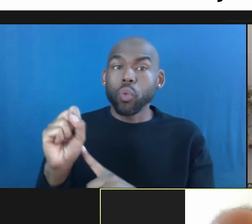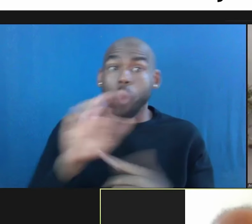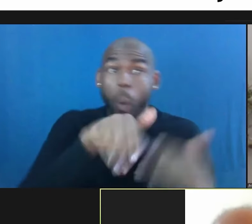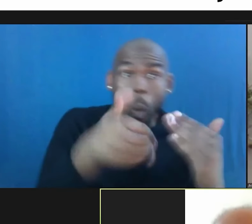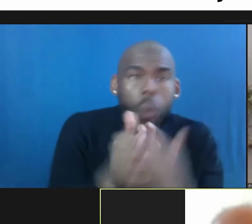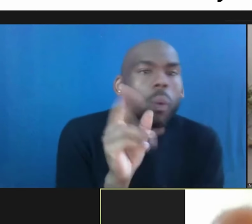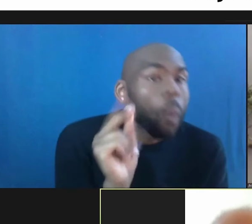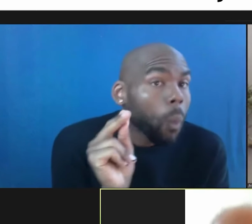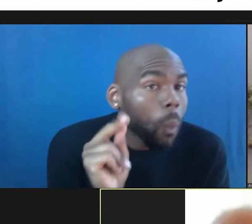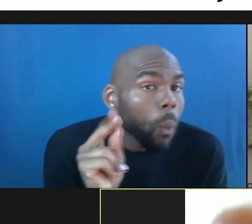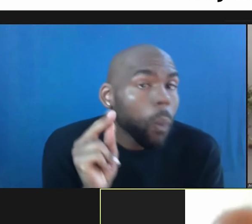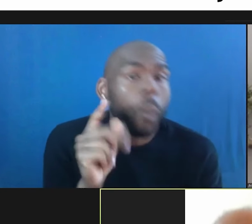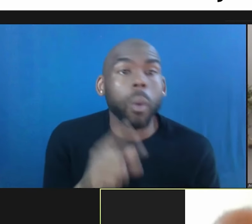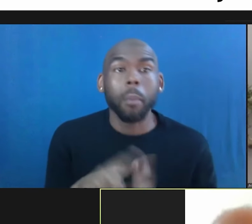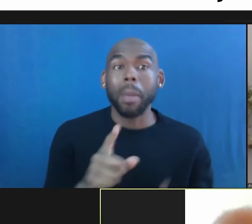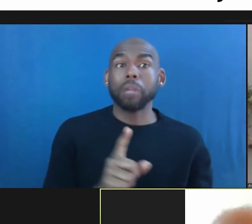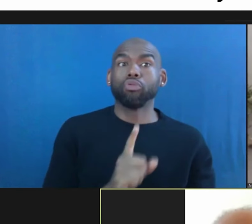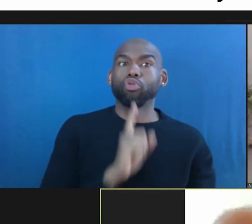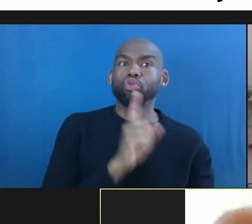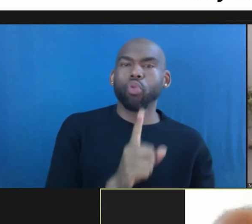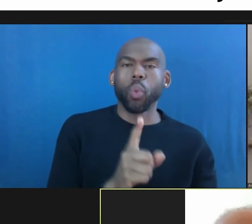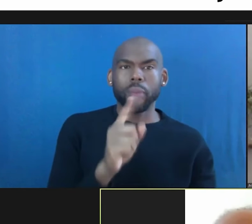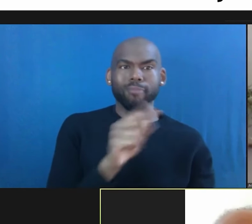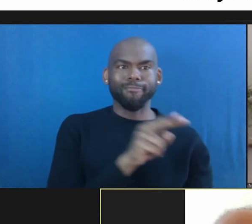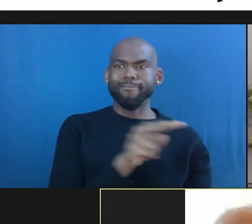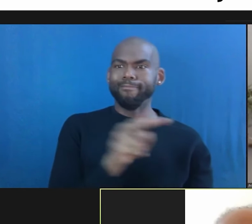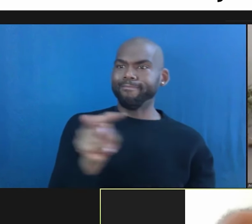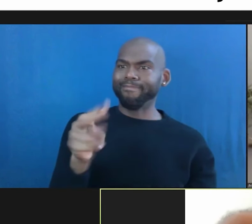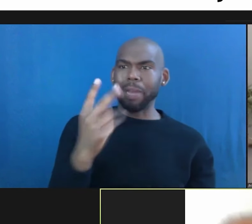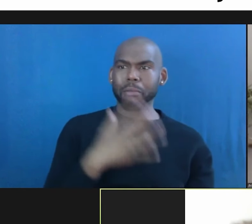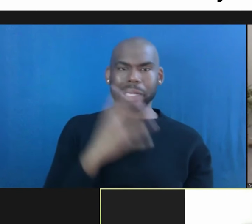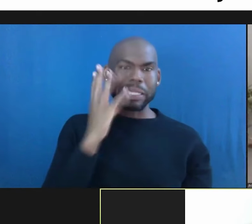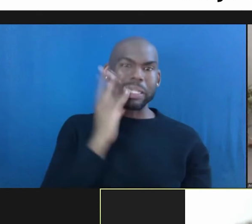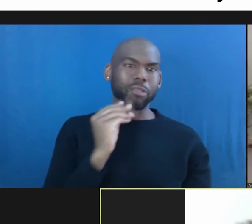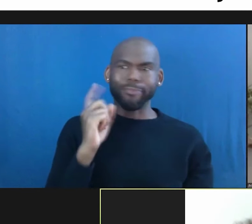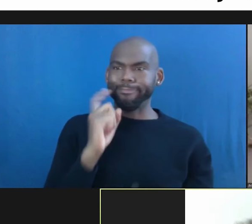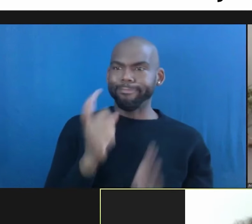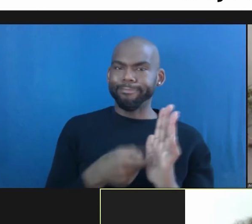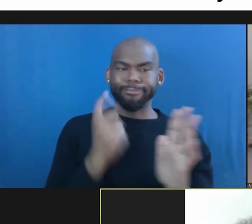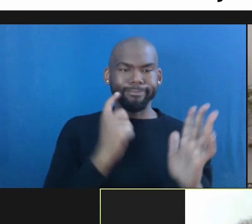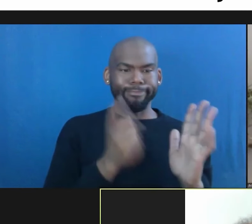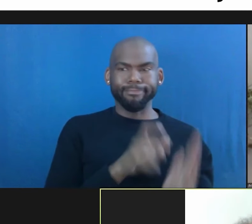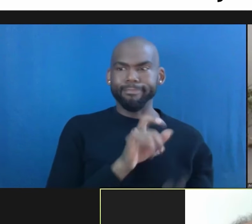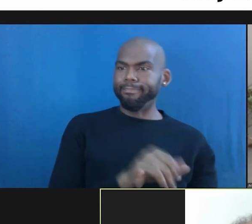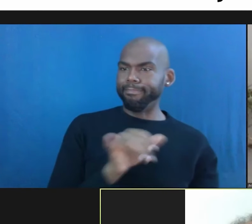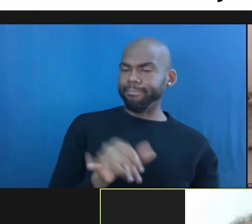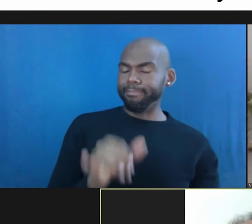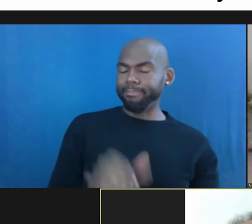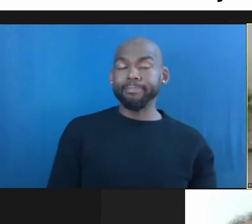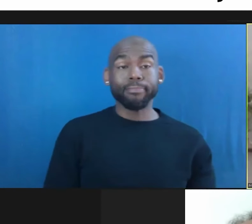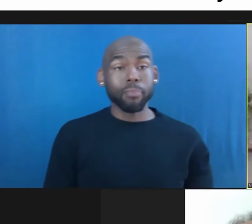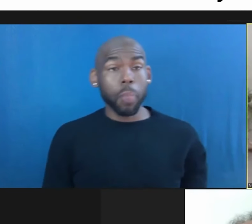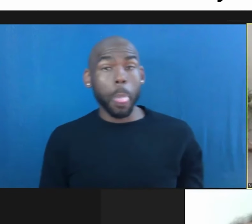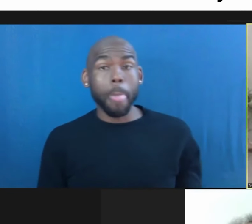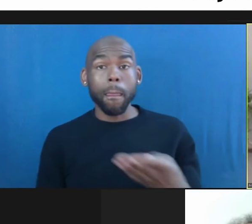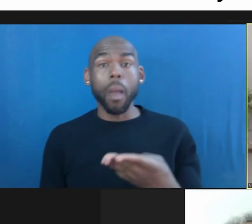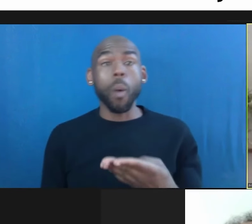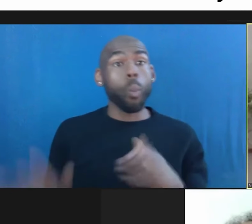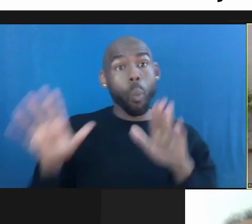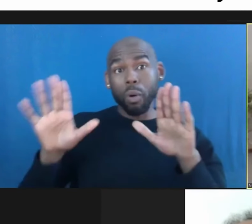that I see a lot in my experience. >> PRIYA PENNER: Wonderful. Can I ask you